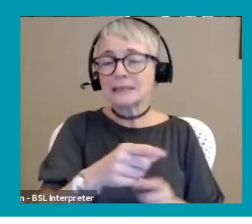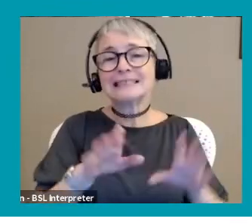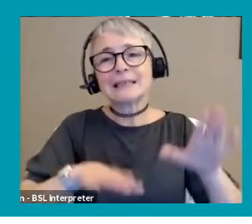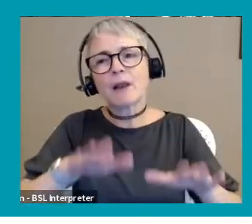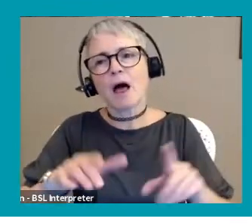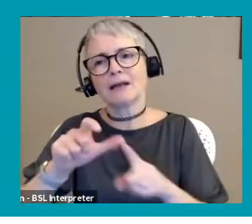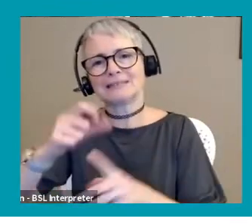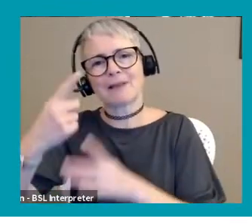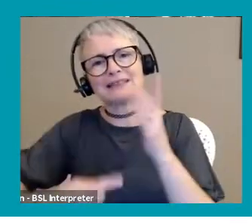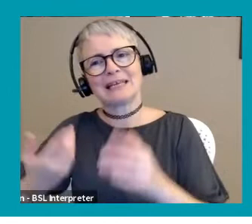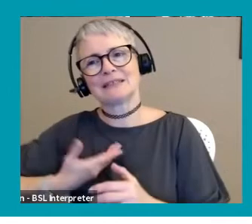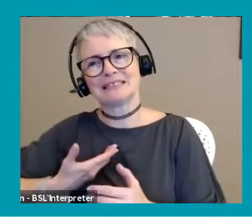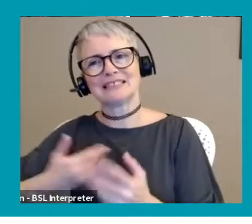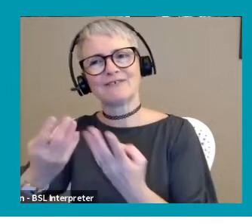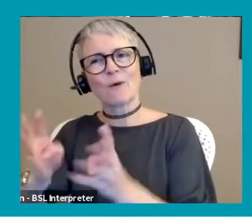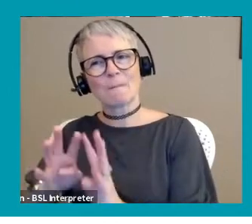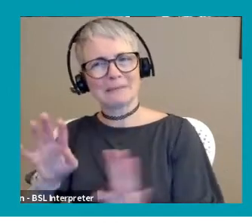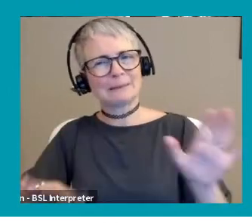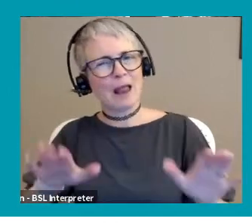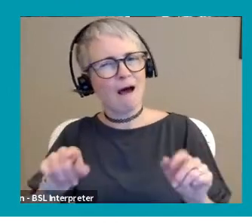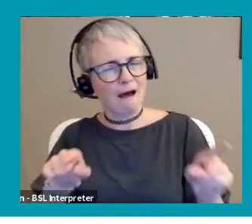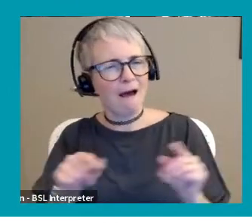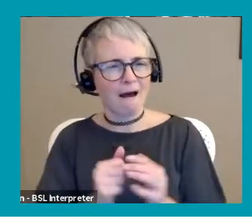So looking at the organisations that are part of it and doing a bit of research on that.